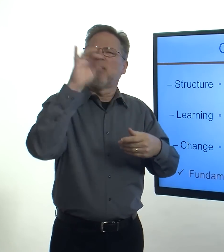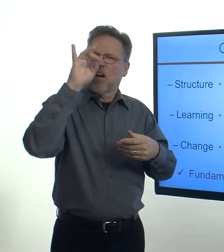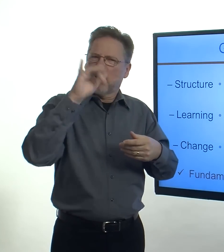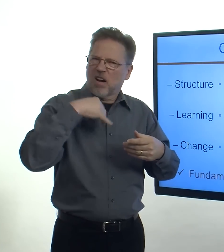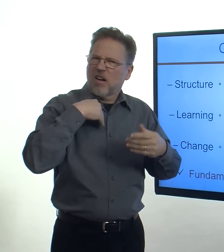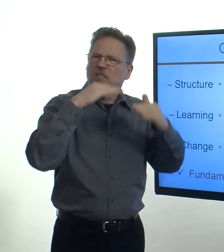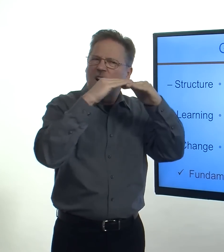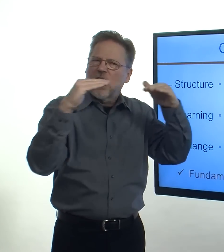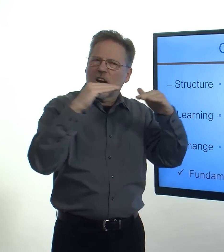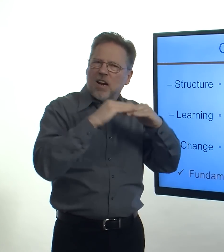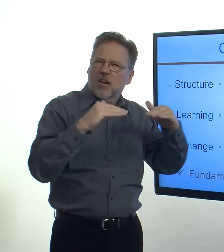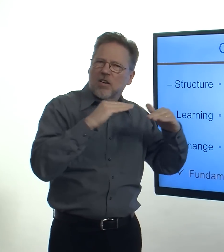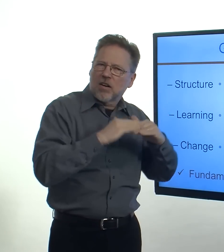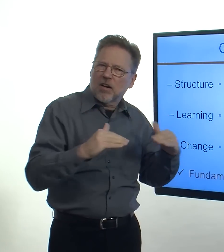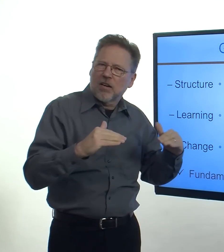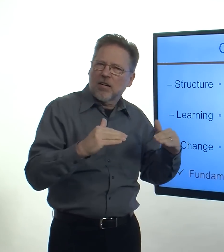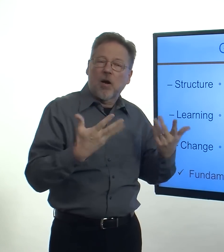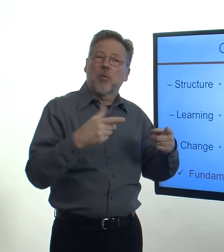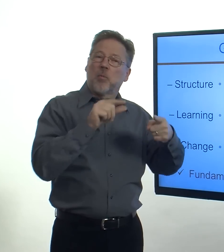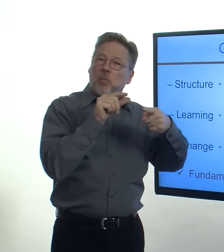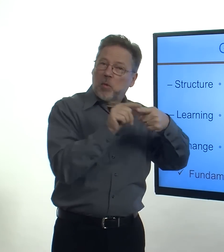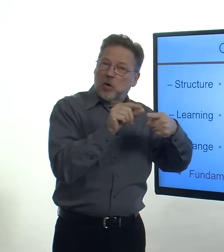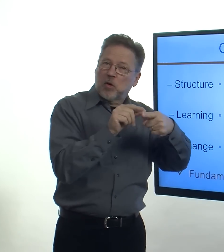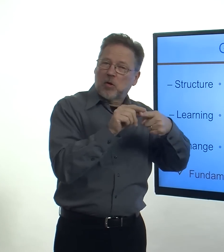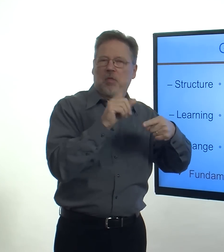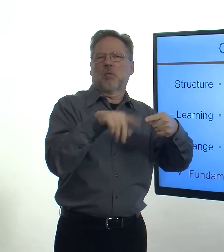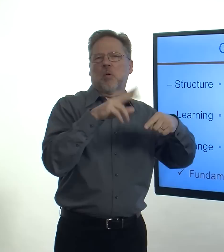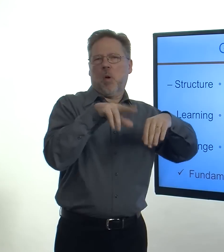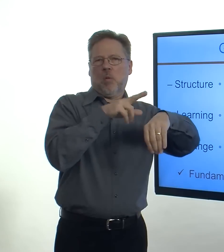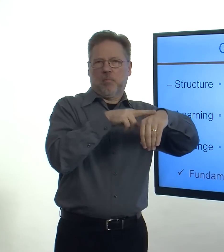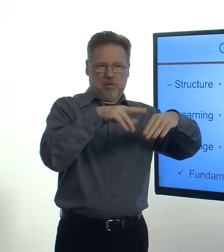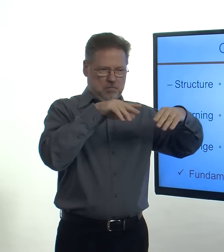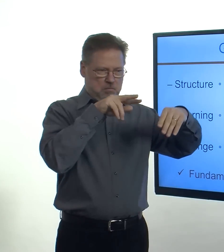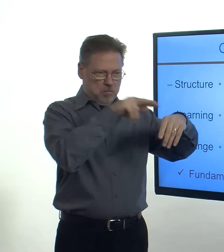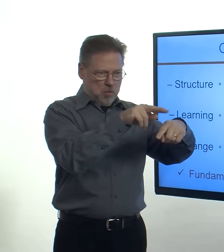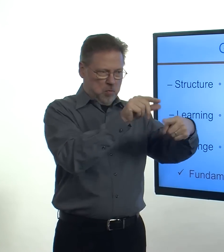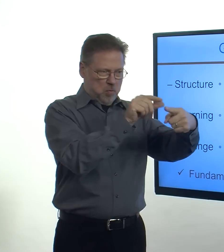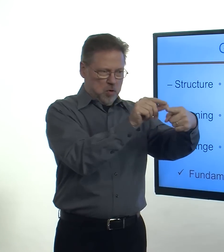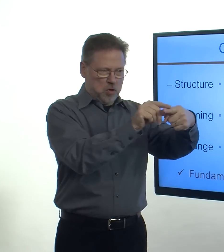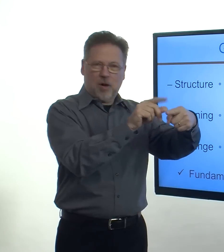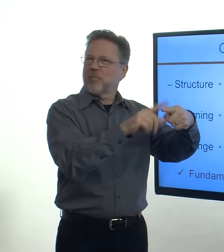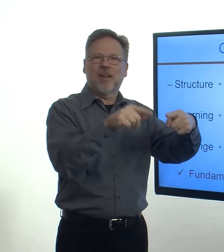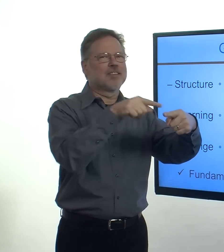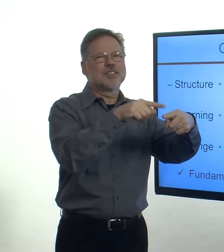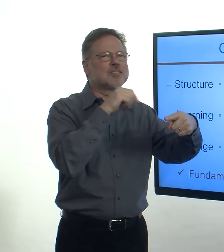these pieces operate on several layers. One is the word level. Typically, words are a